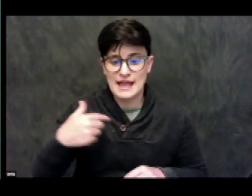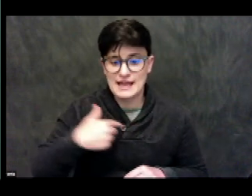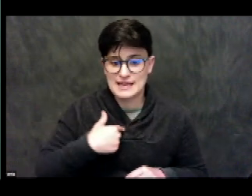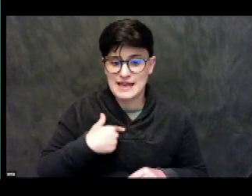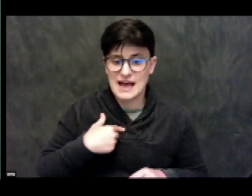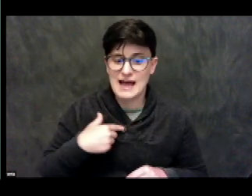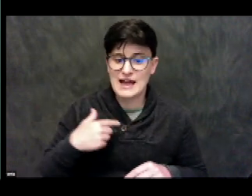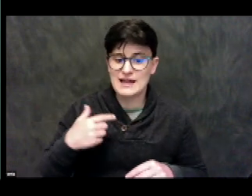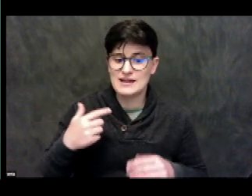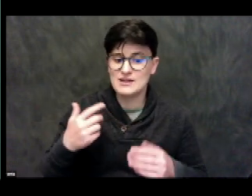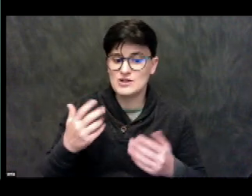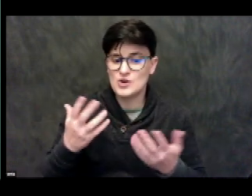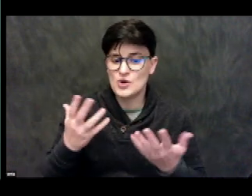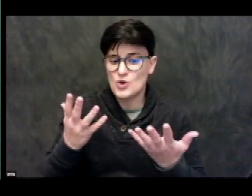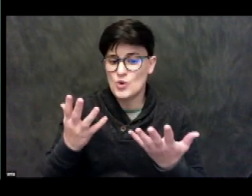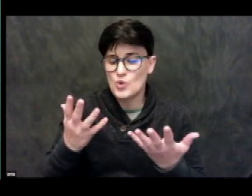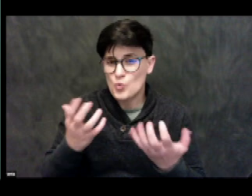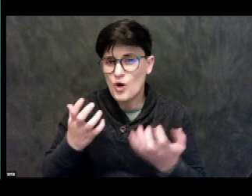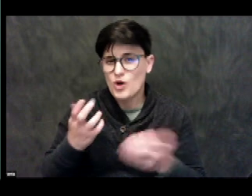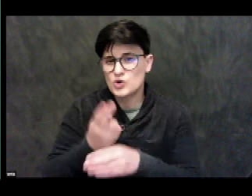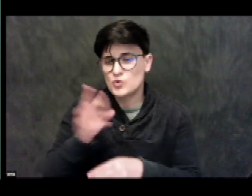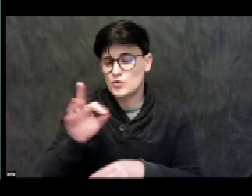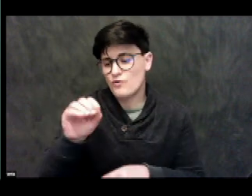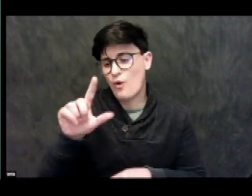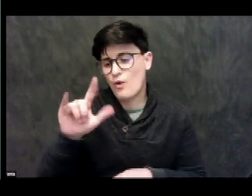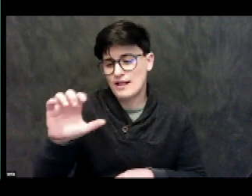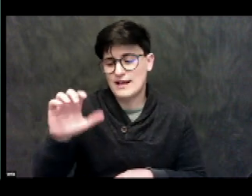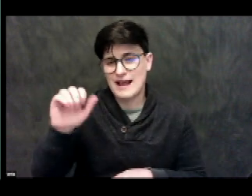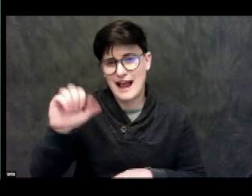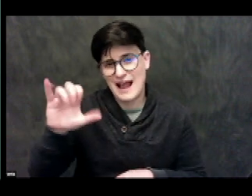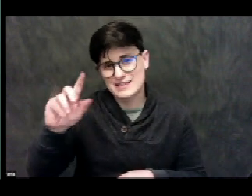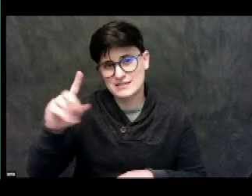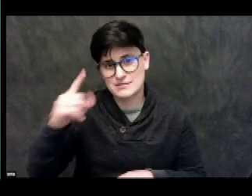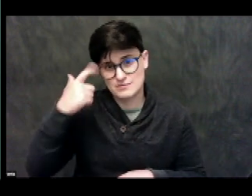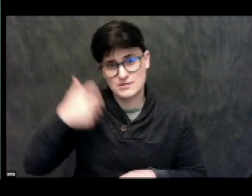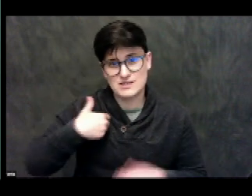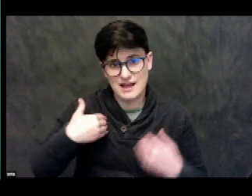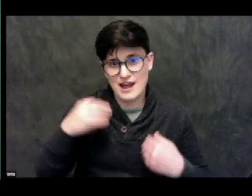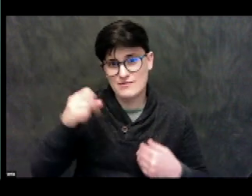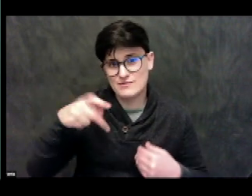any potential risk for a neuro tube defect.